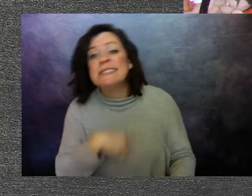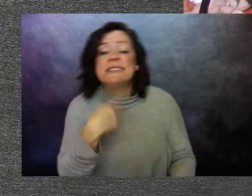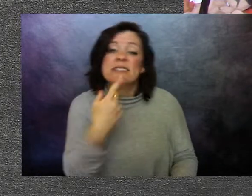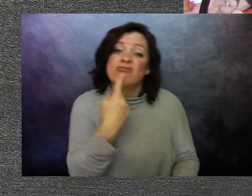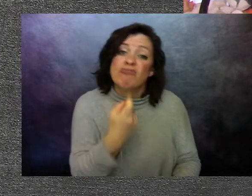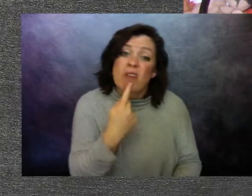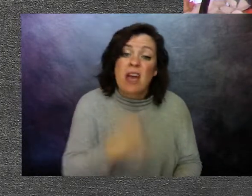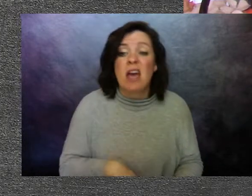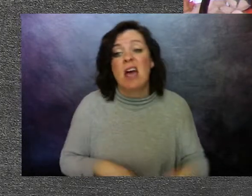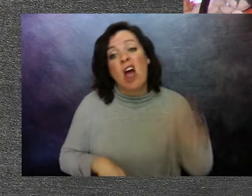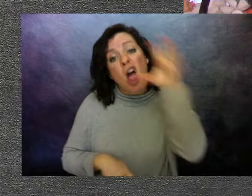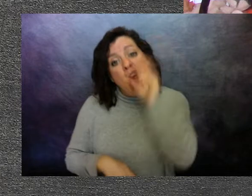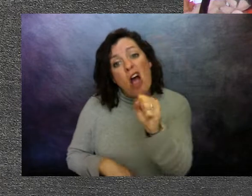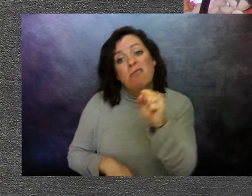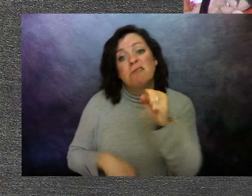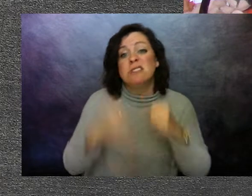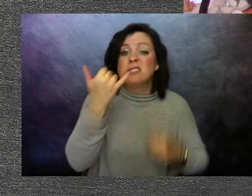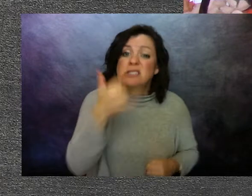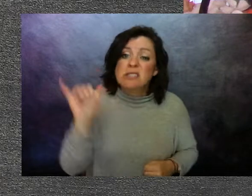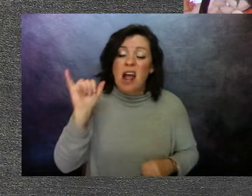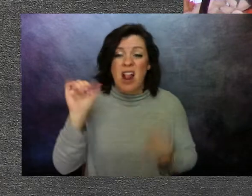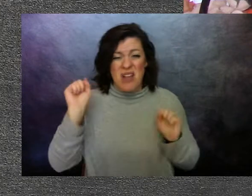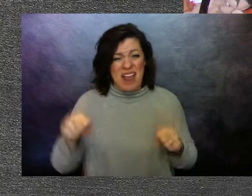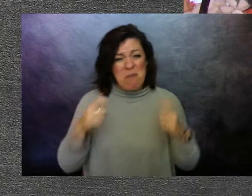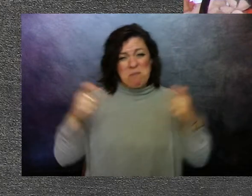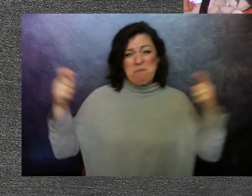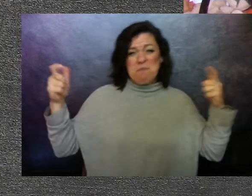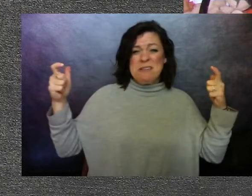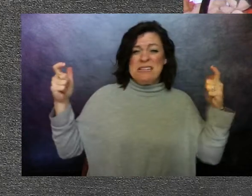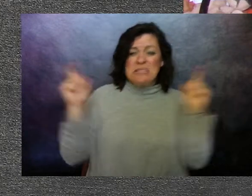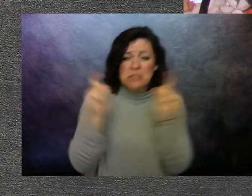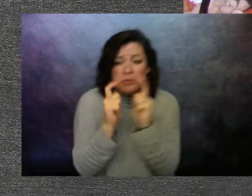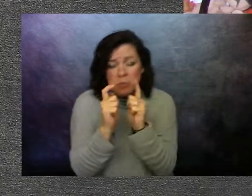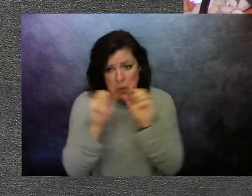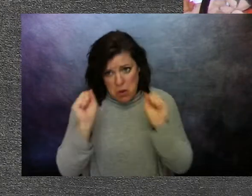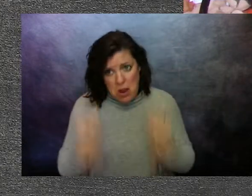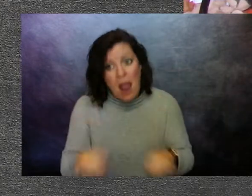or orange leaves, big leaves, small leaves, you can have all kinds of leaves.